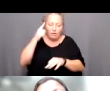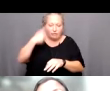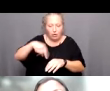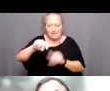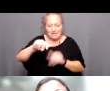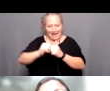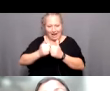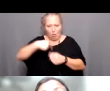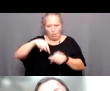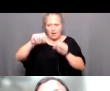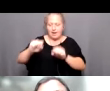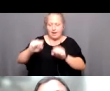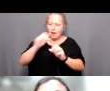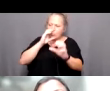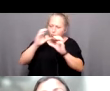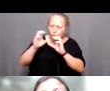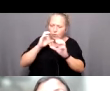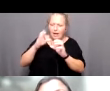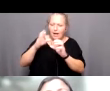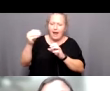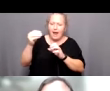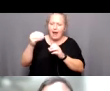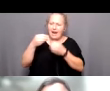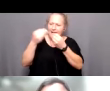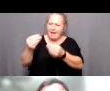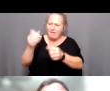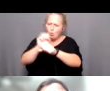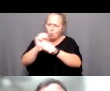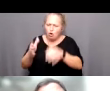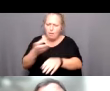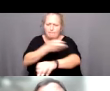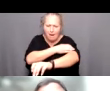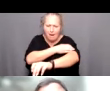we're able to communicate and empower workers to understands their rights in